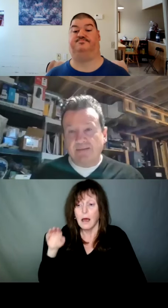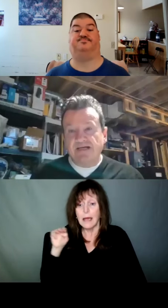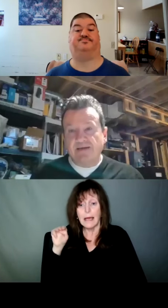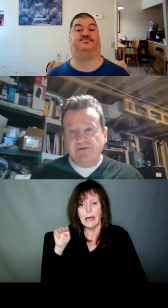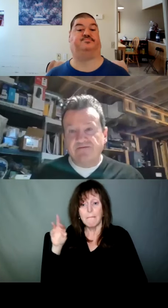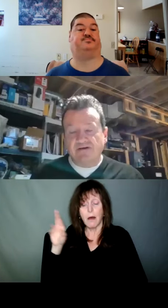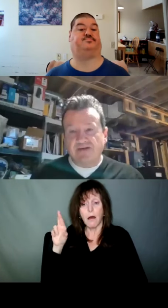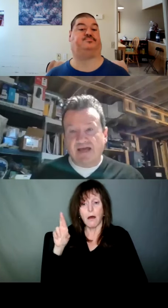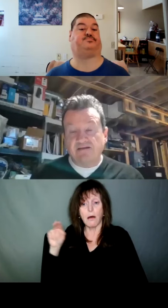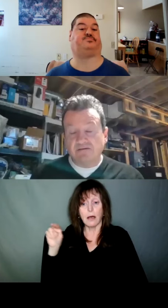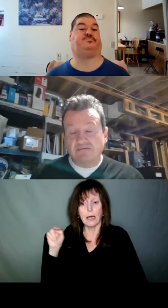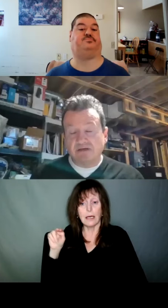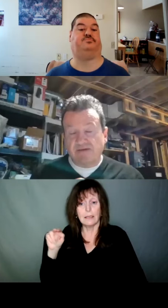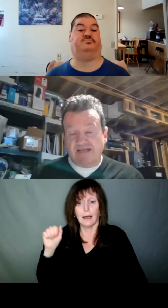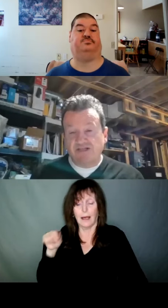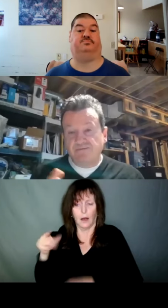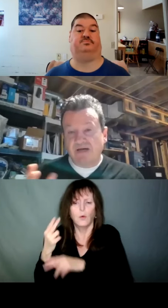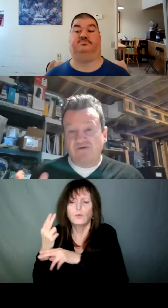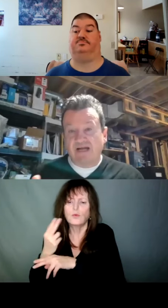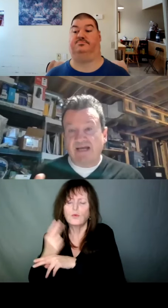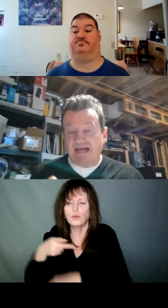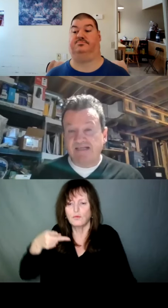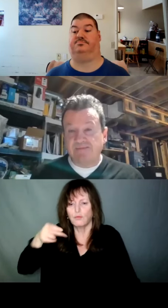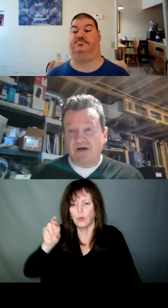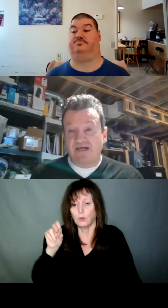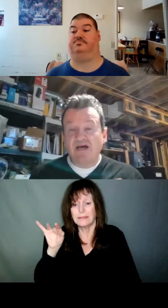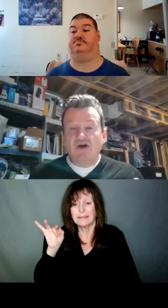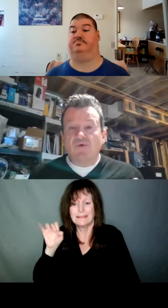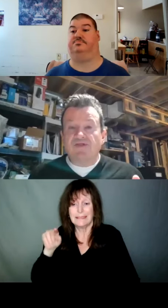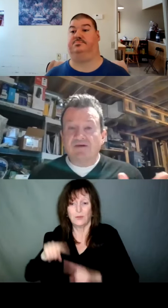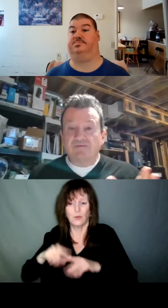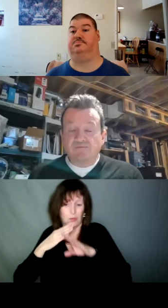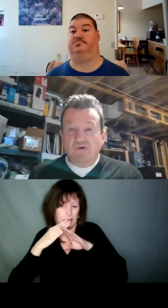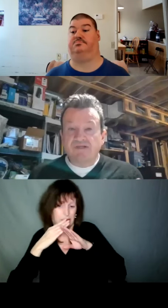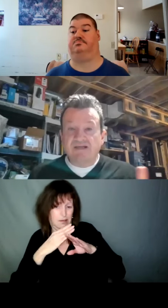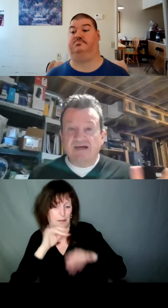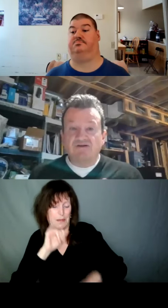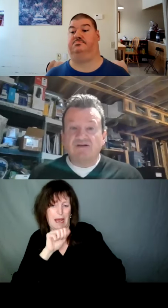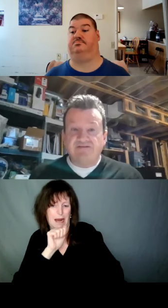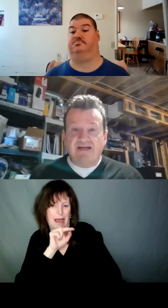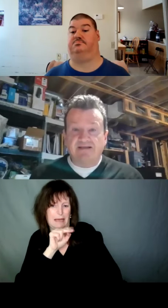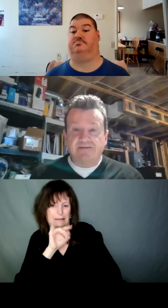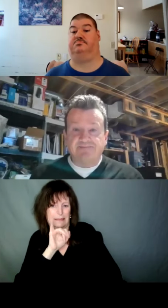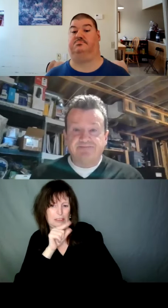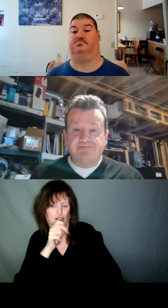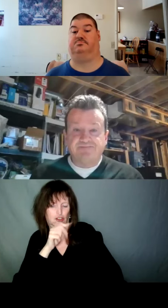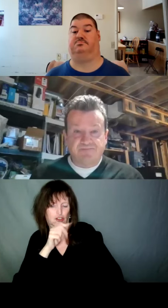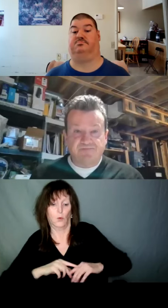times and mRNA vaccine